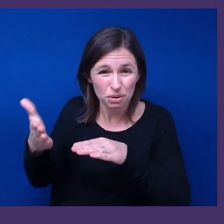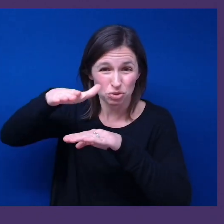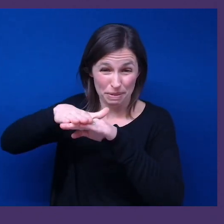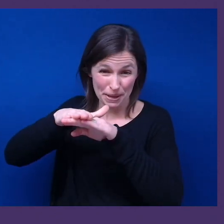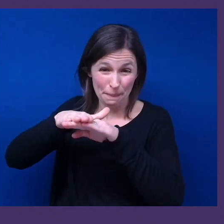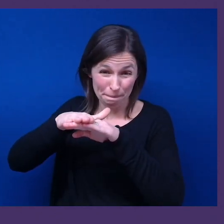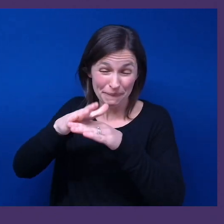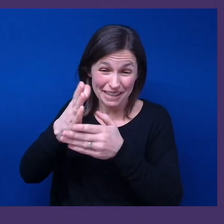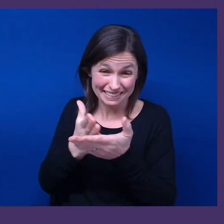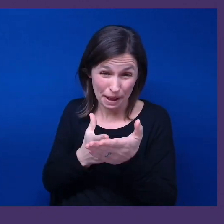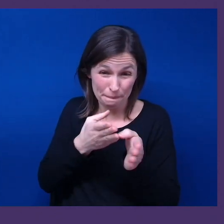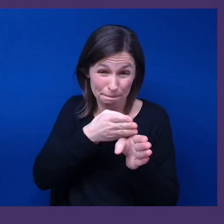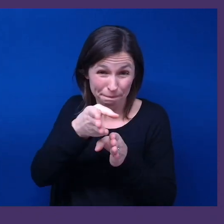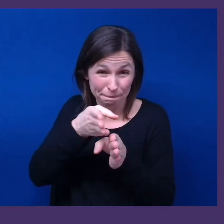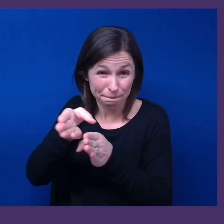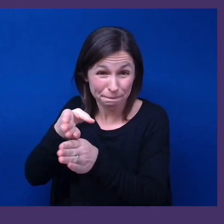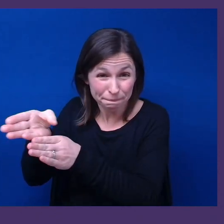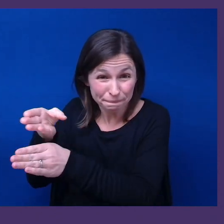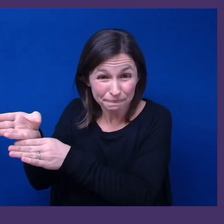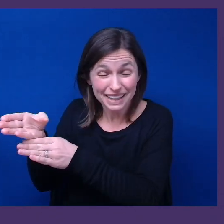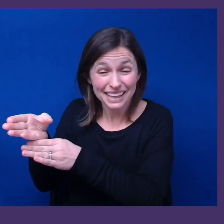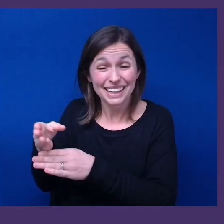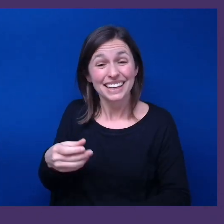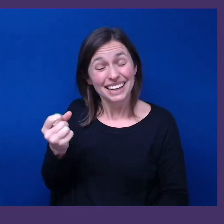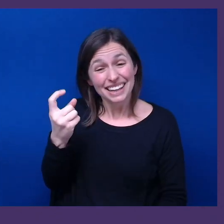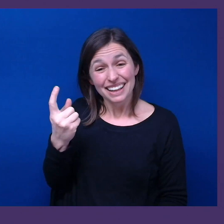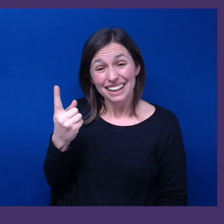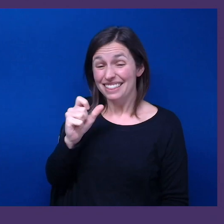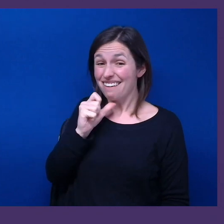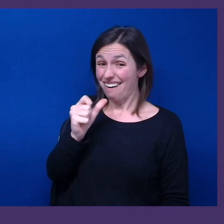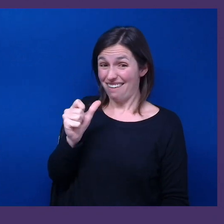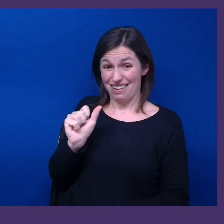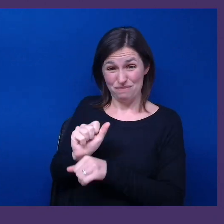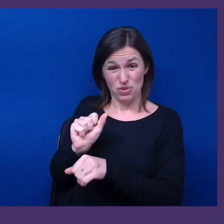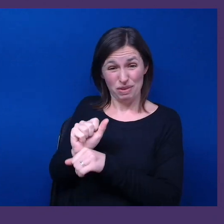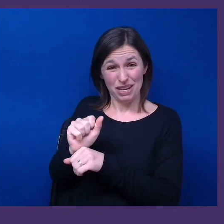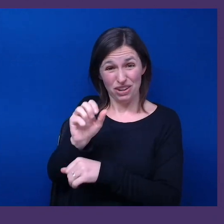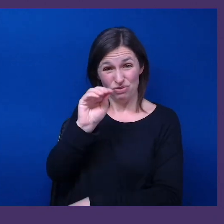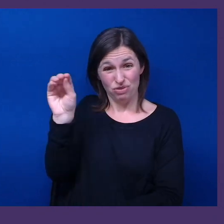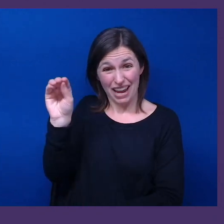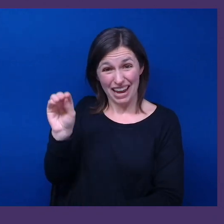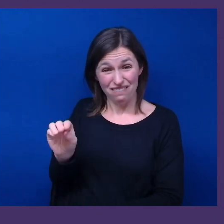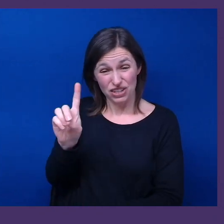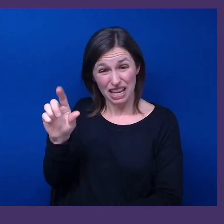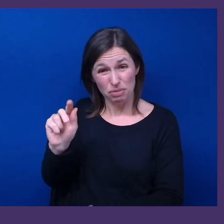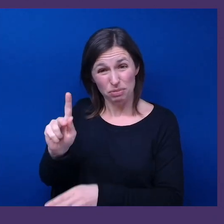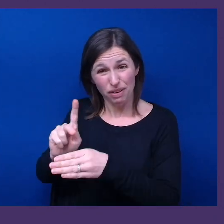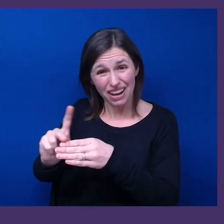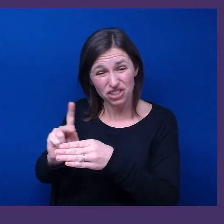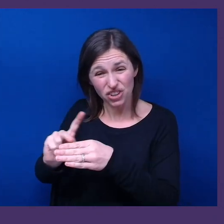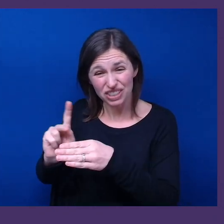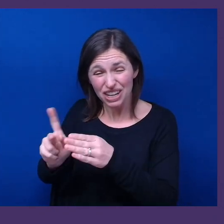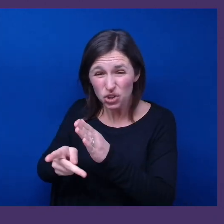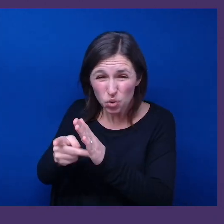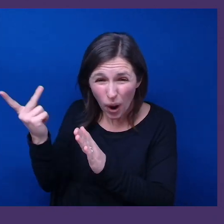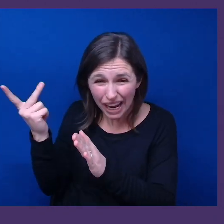So, if we want to ensure that disabled people have real, sustainable careers, we must focus